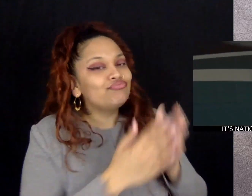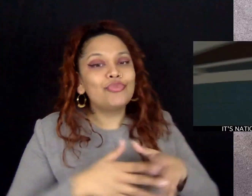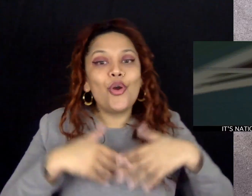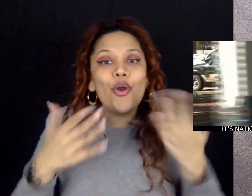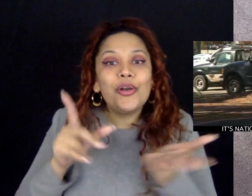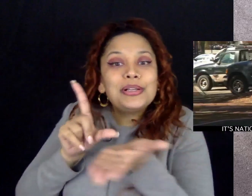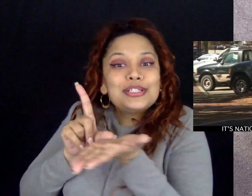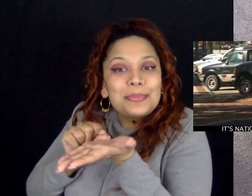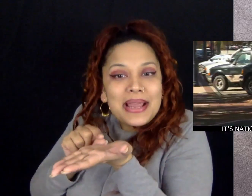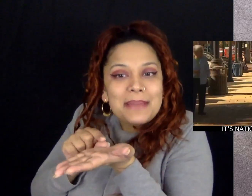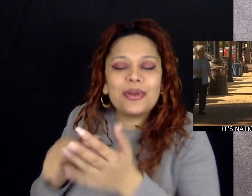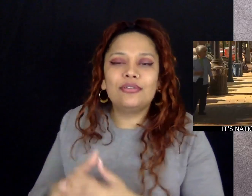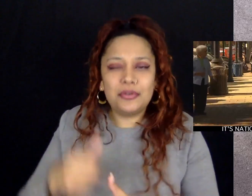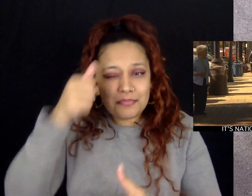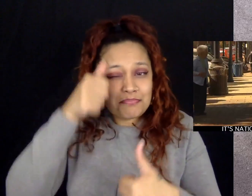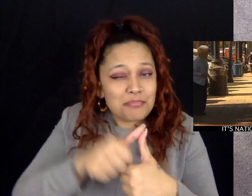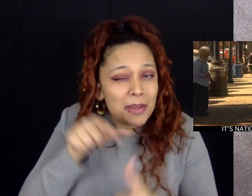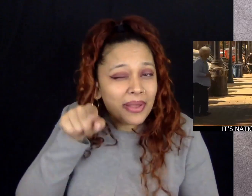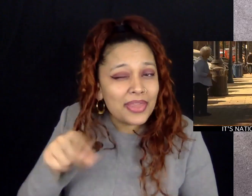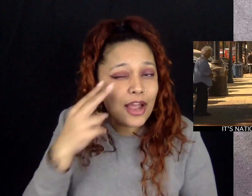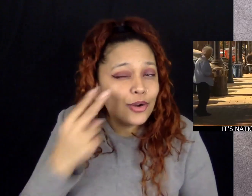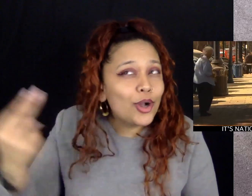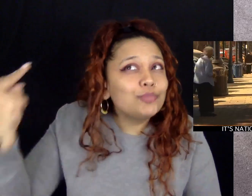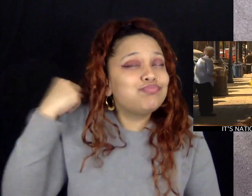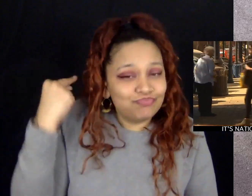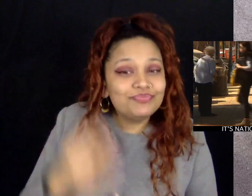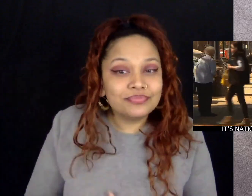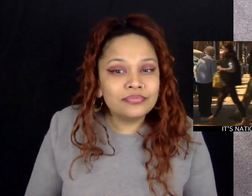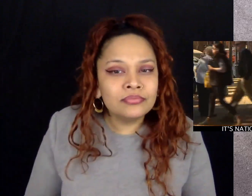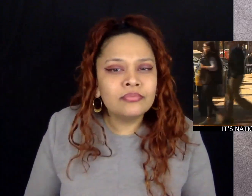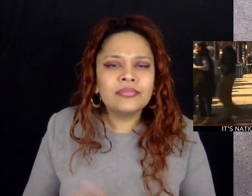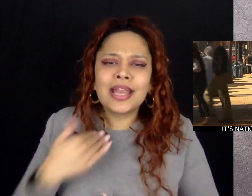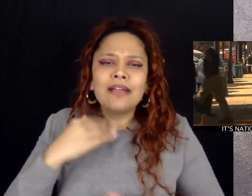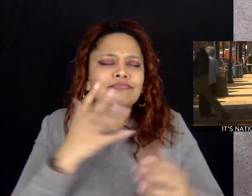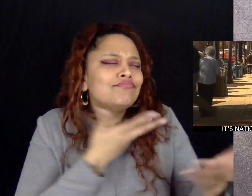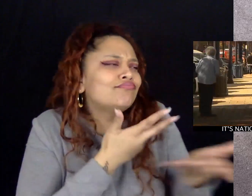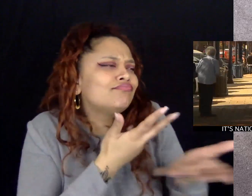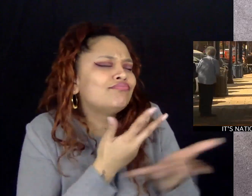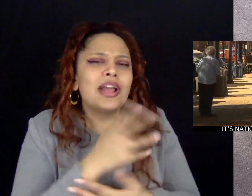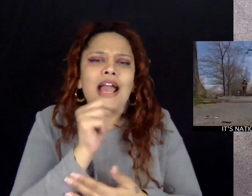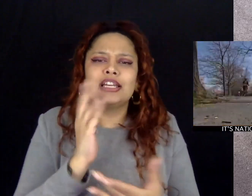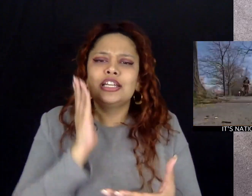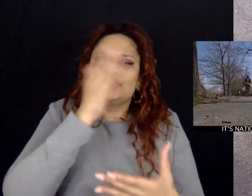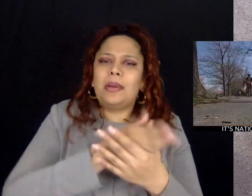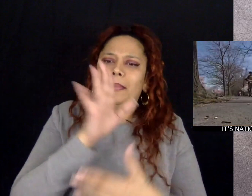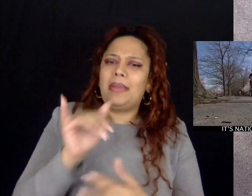and other screens and make some space for other things like reading a physical book or newspaper